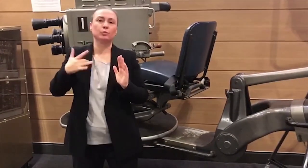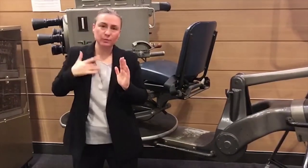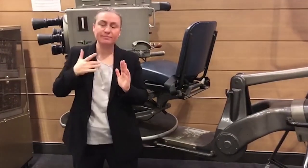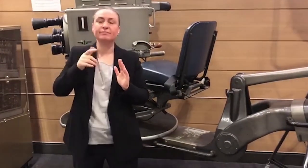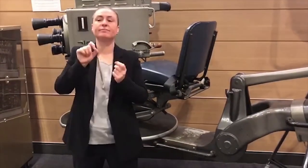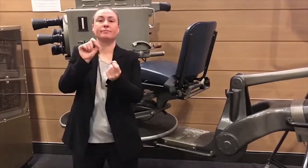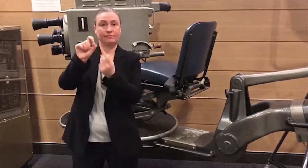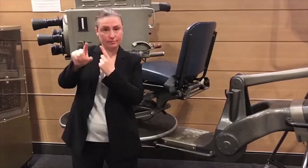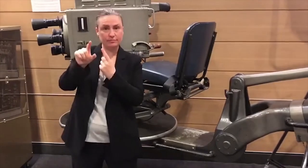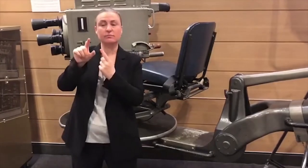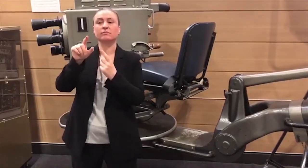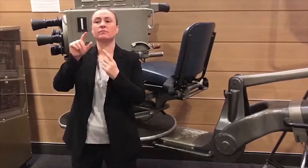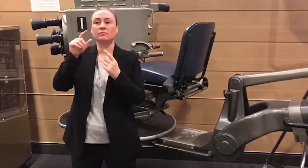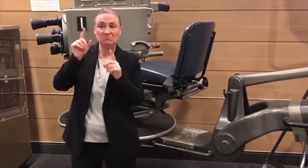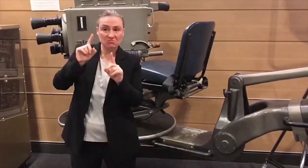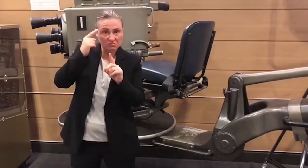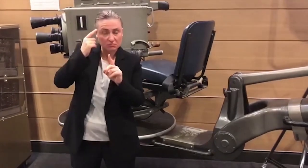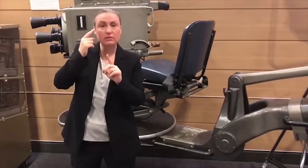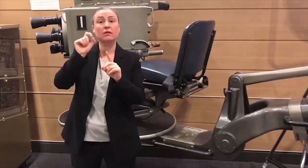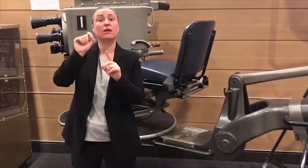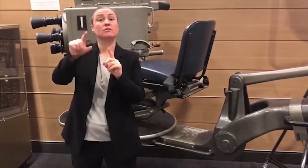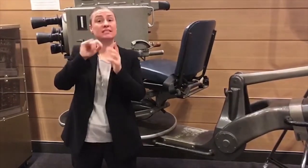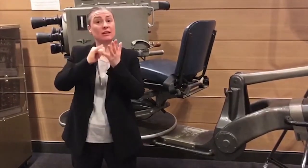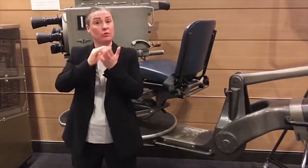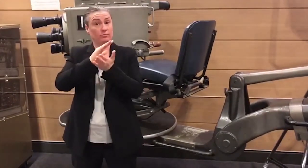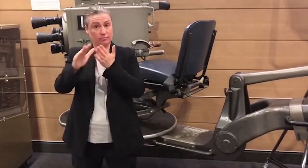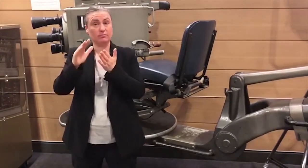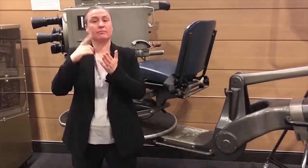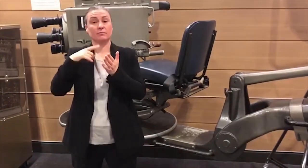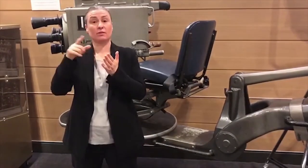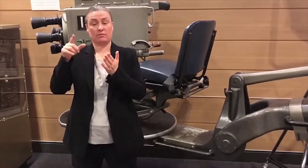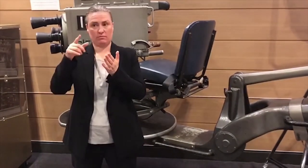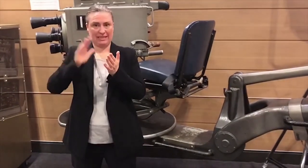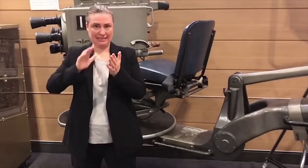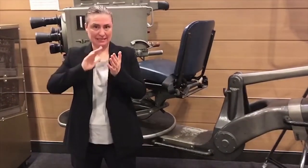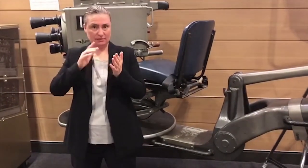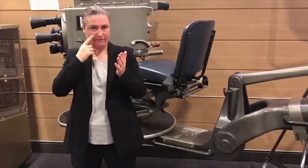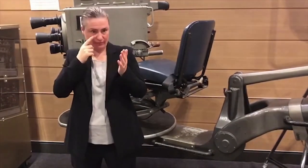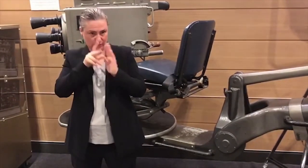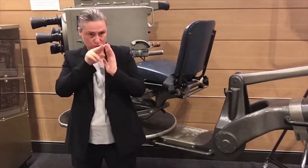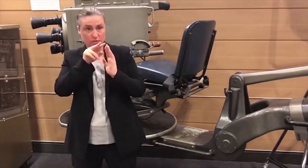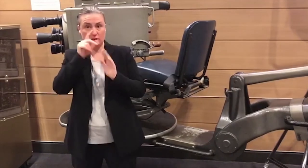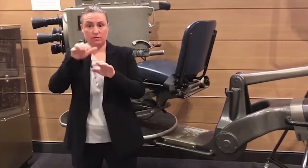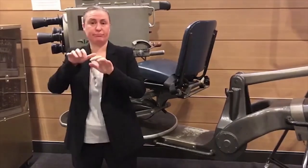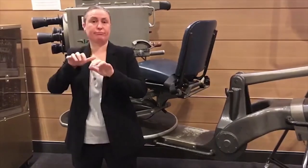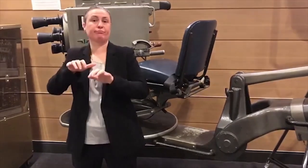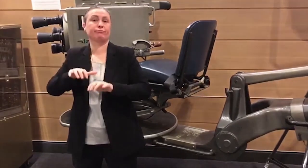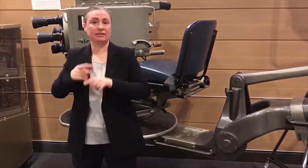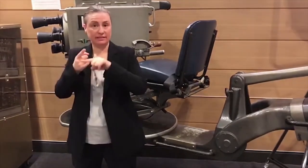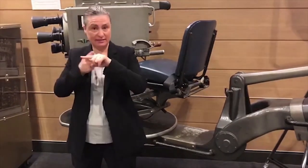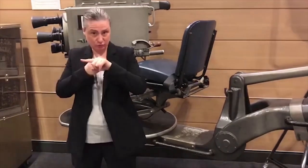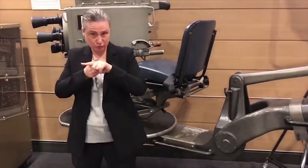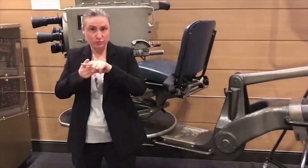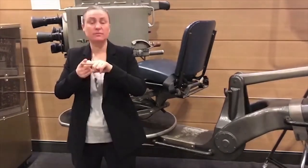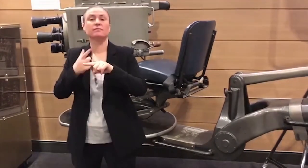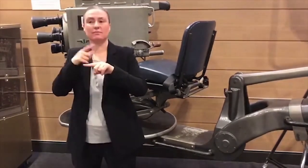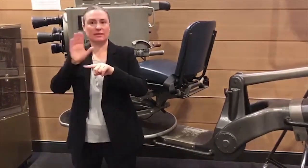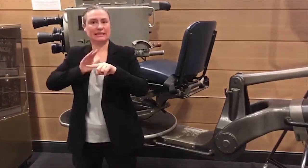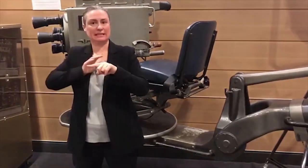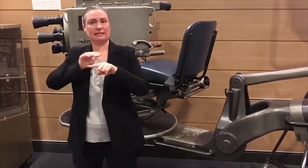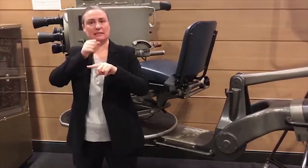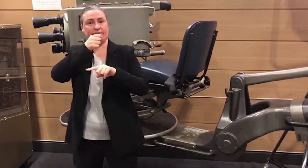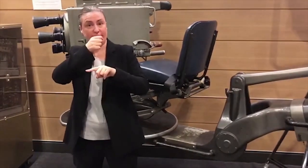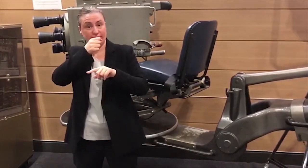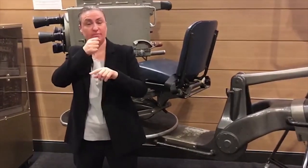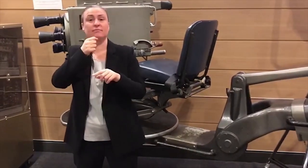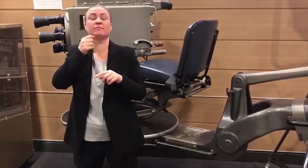I send the draft to others to comment, and to Sarah so she can write the translation and practice the voice-over.